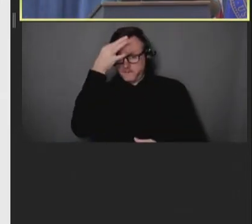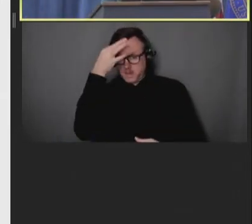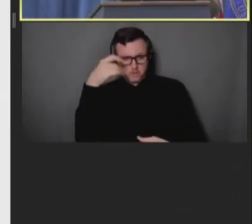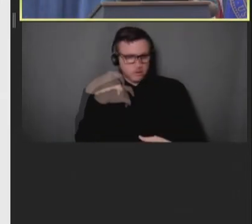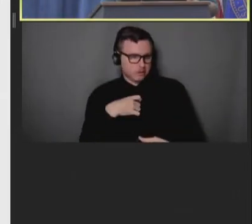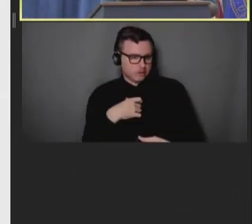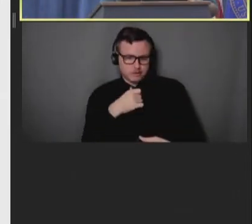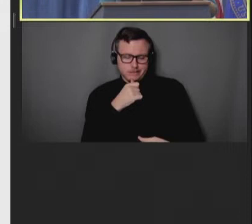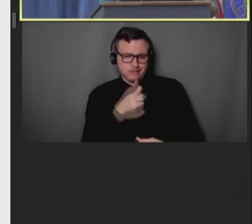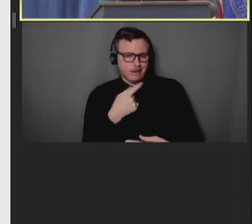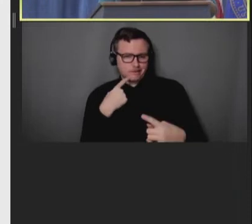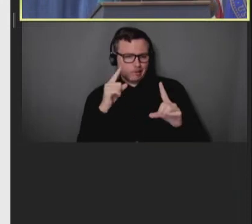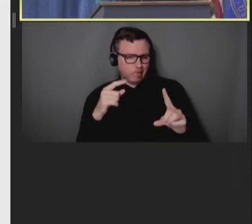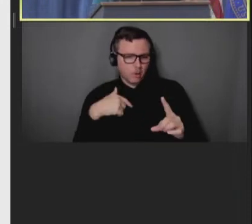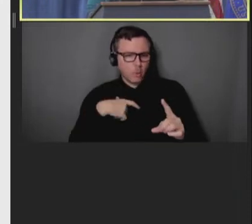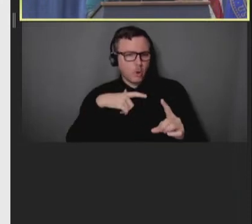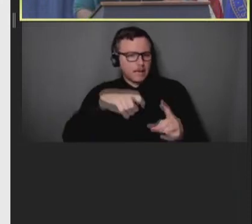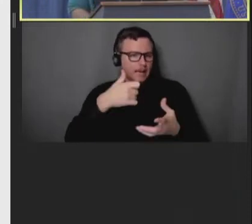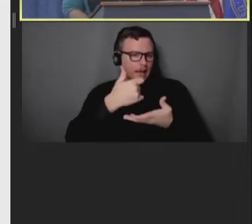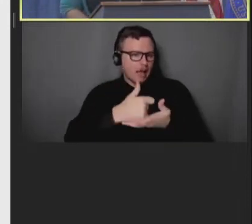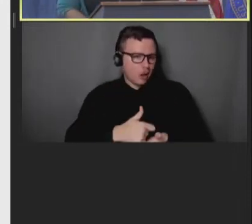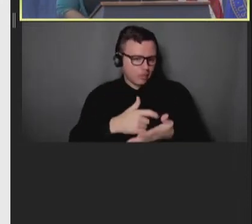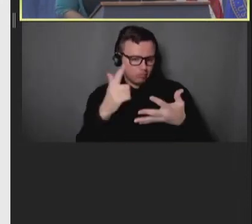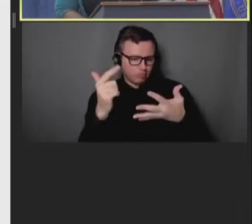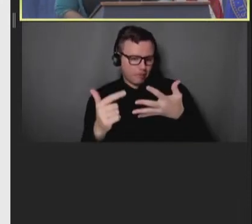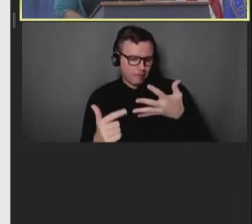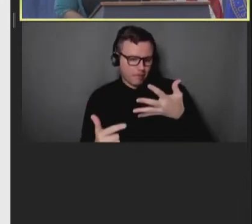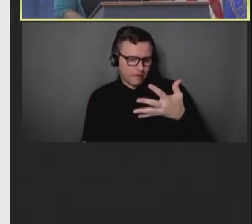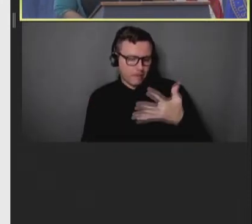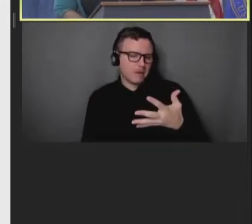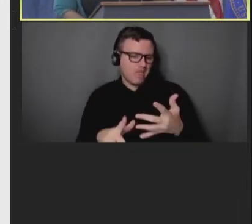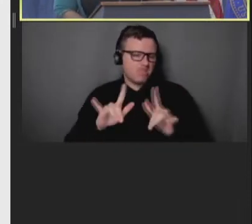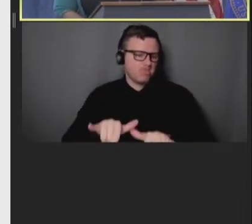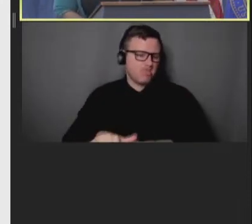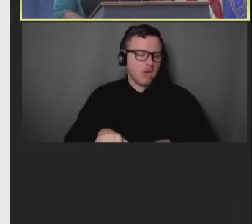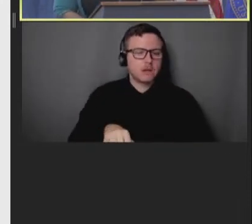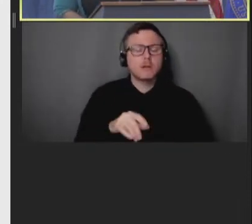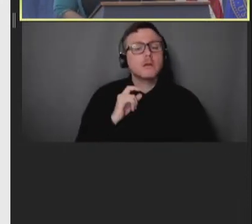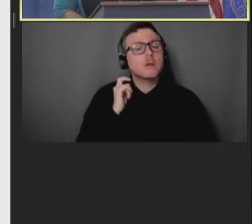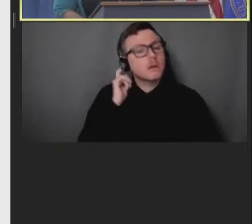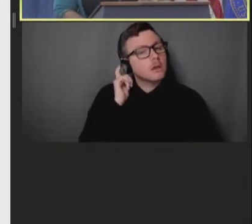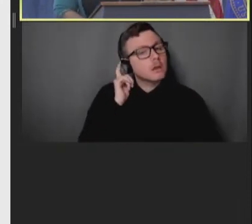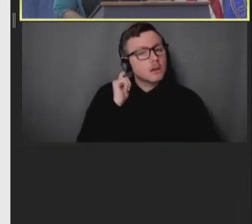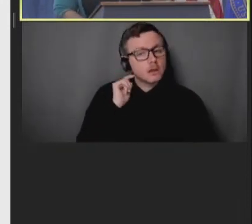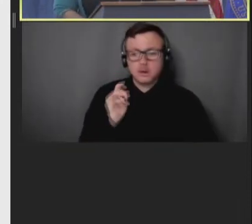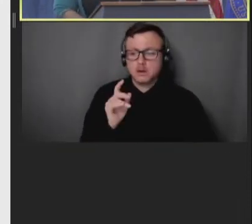"This is the help that we need," et cetera. So, through that, we reached out and said,